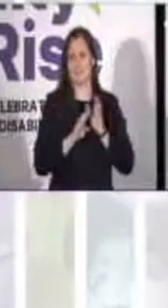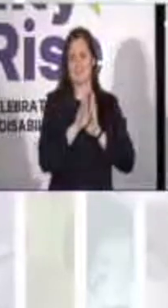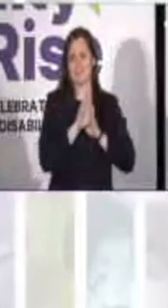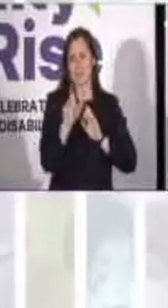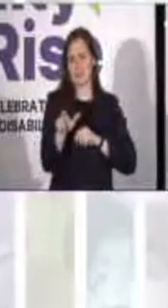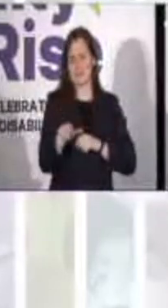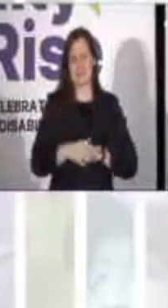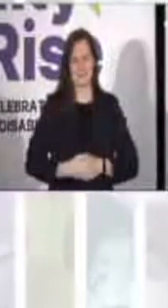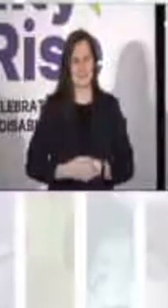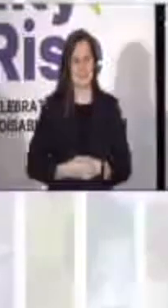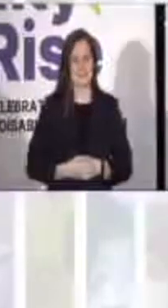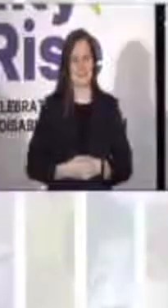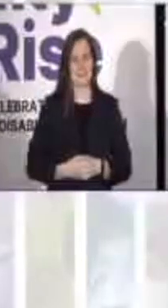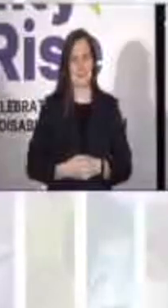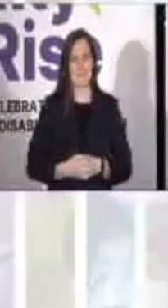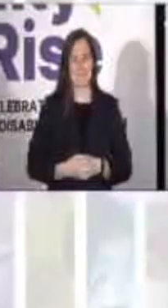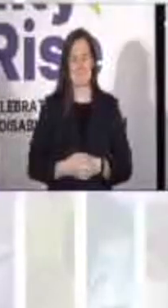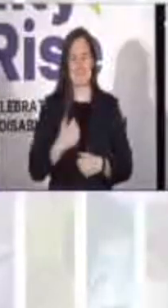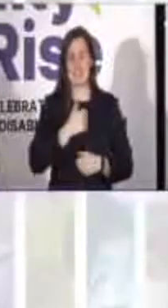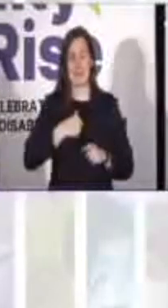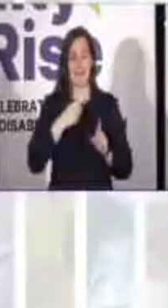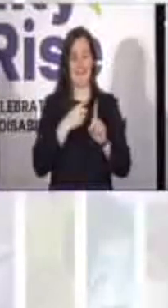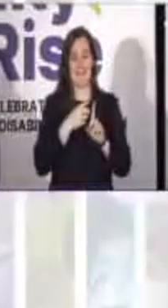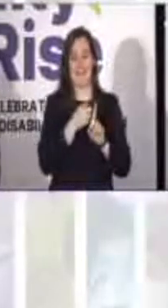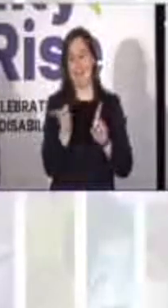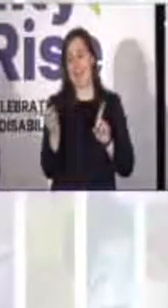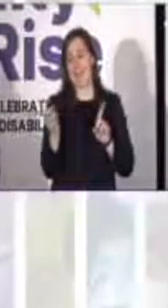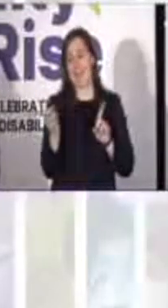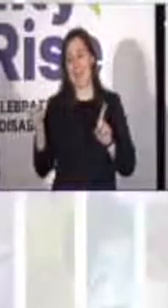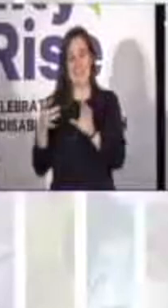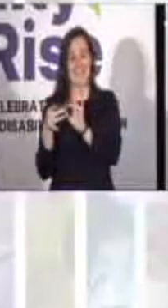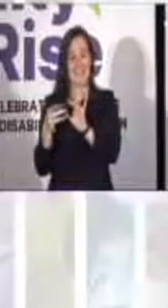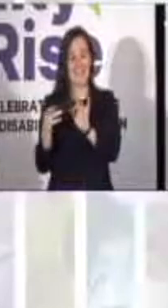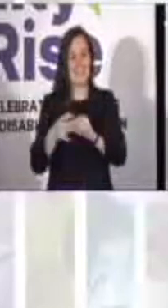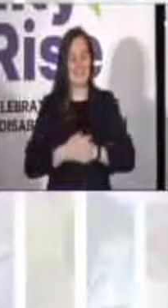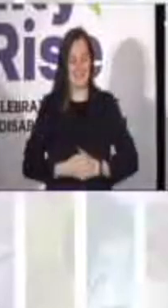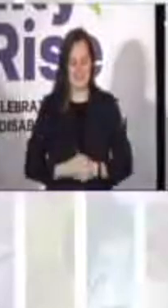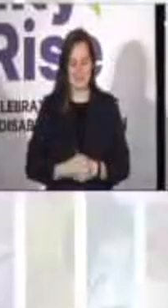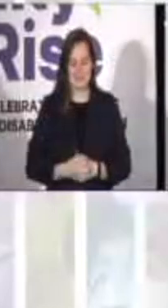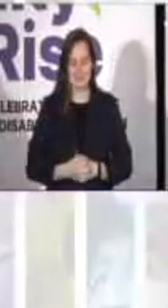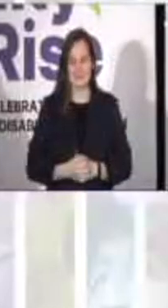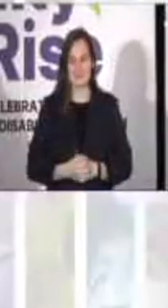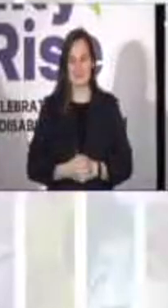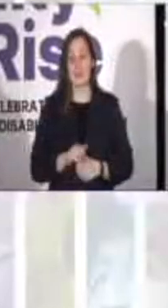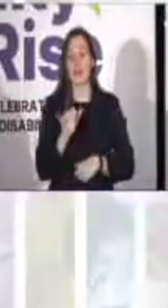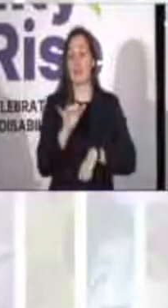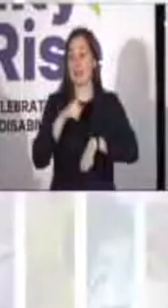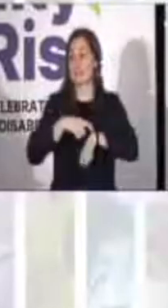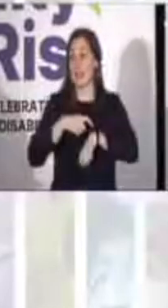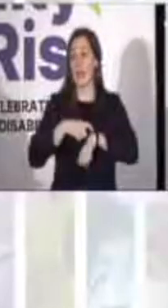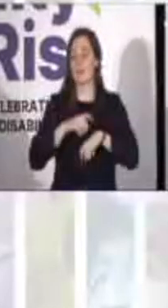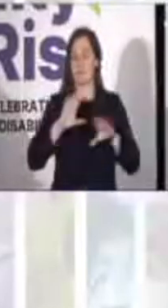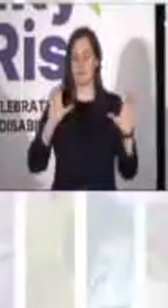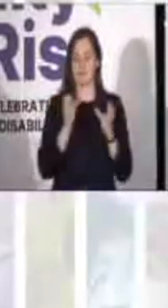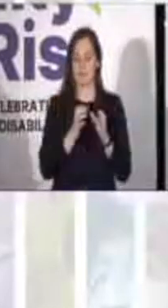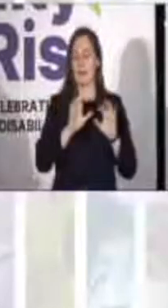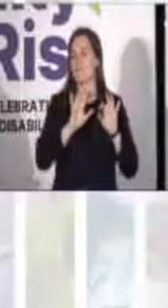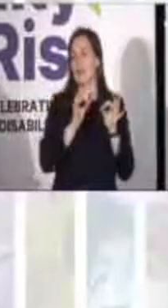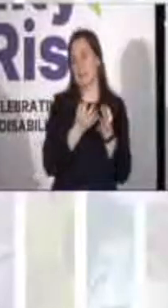I DO GO OFF SCRIPT A LITTLE BIT. I'M SORRY. AT THE TIME WAS A FAMILY AFFAIR AND I STARTED THE BUSINESS WITH MY MOTHER.